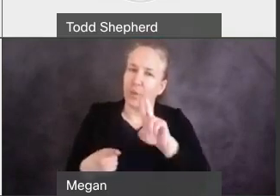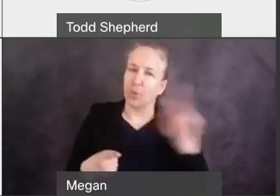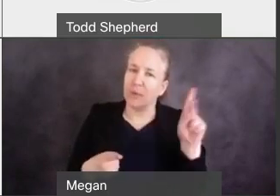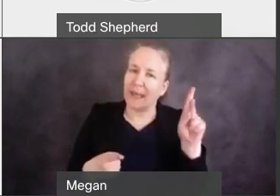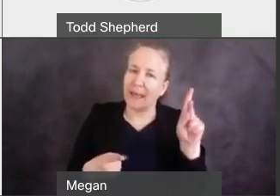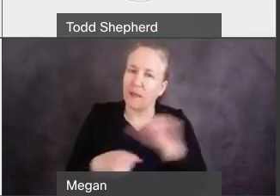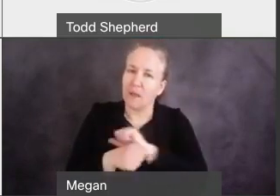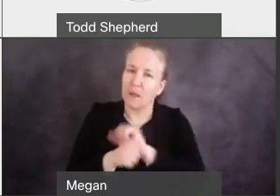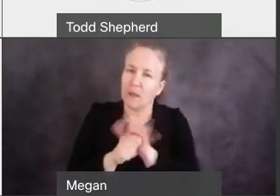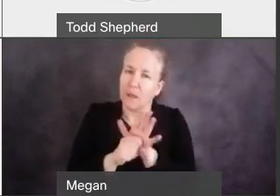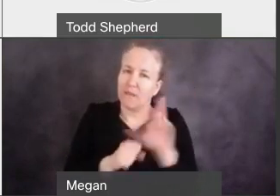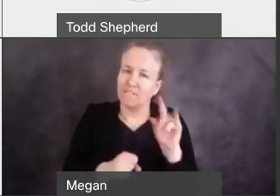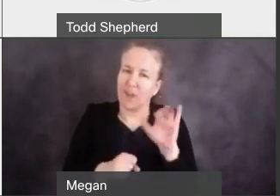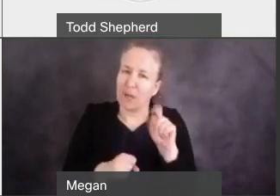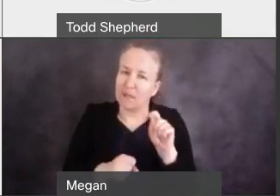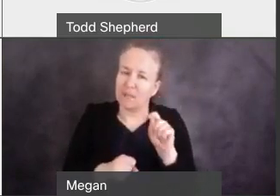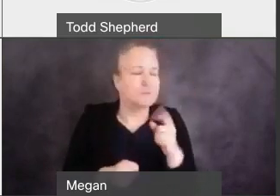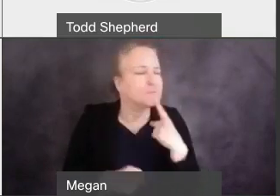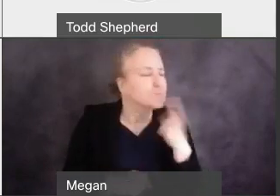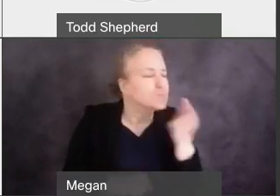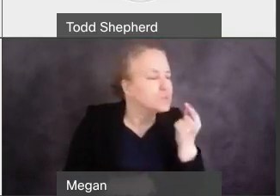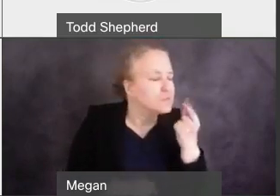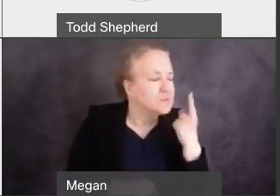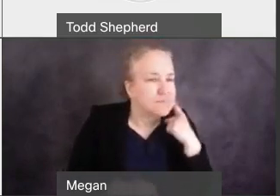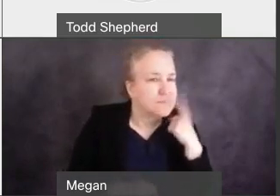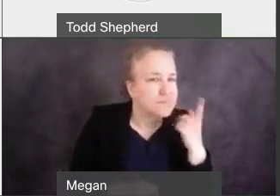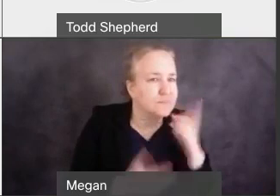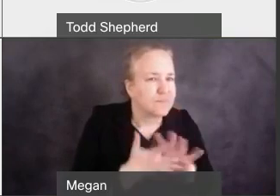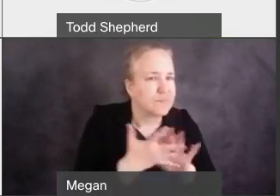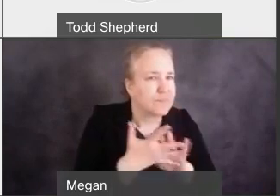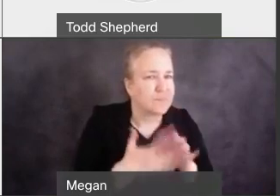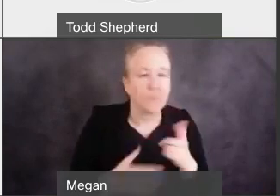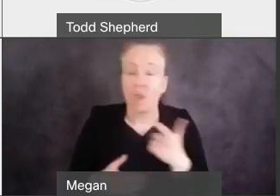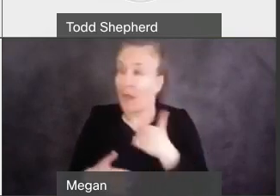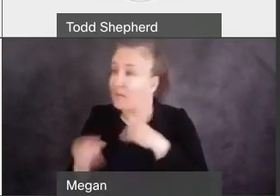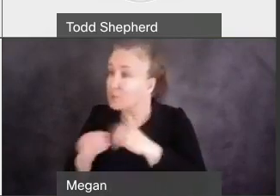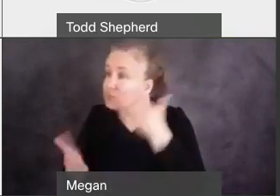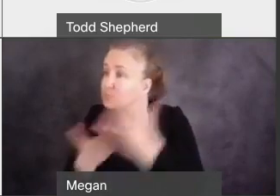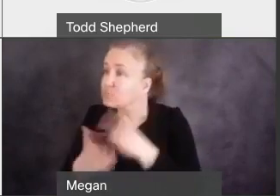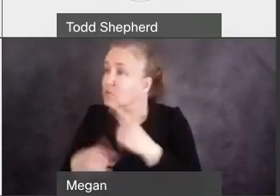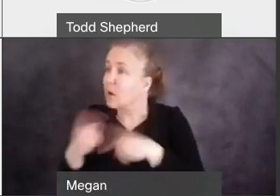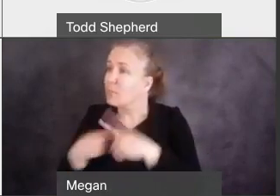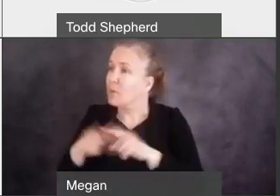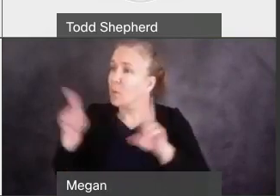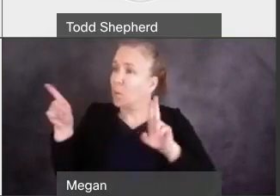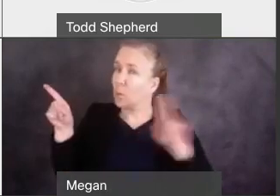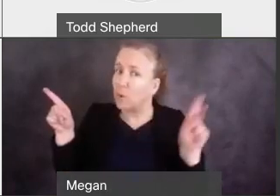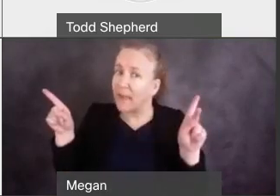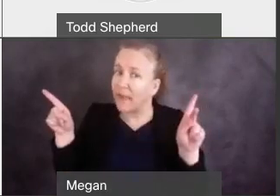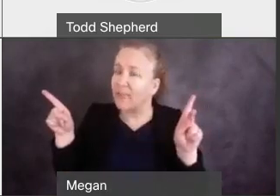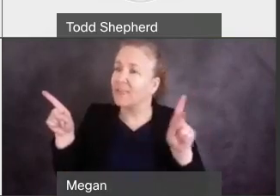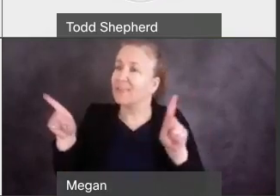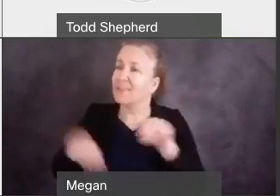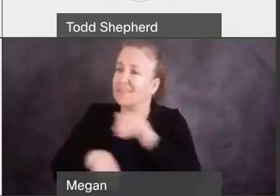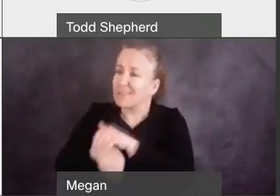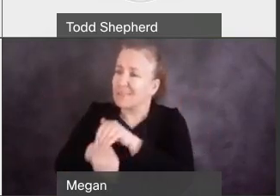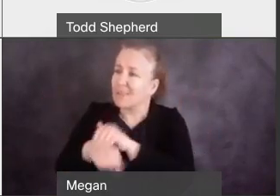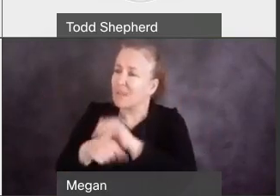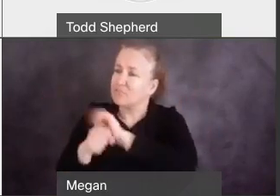[Commissioner Arkoosh] Any what? I'm sorry. [Reporter] Any further evidence of the spread of that UK variant in the County? yeah uh